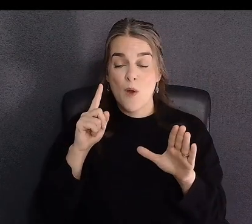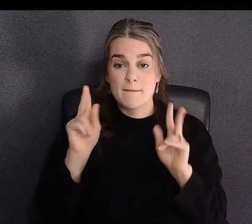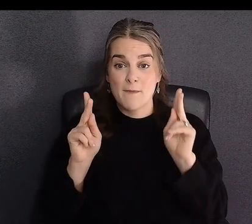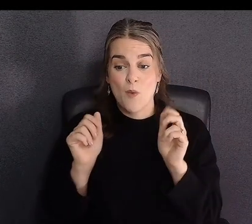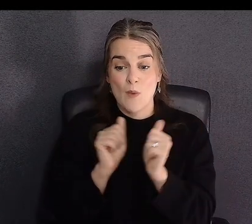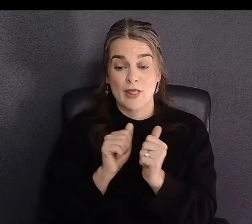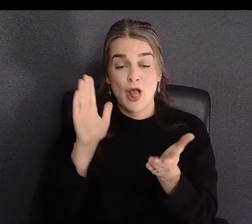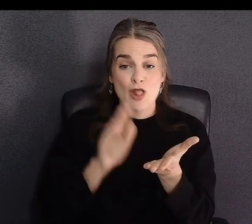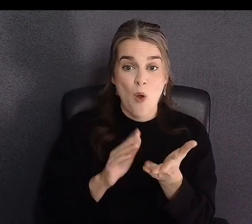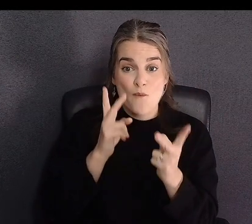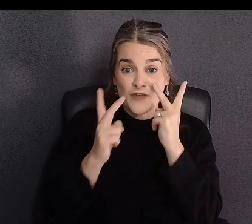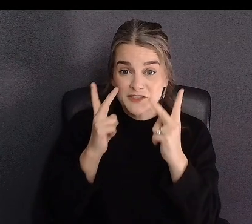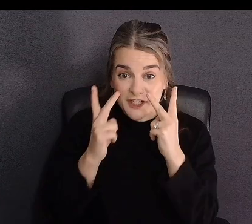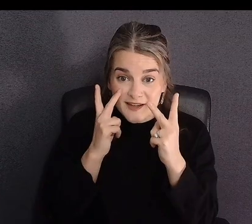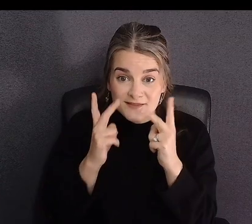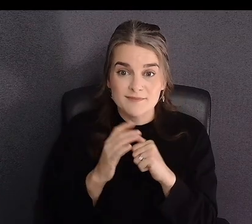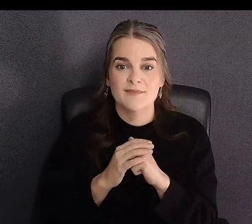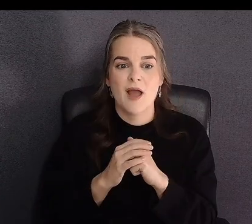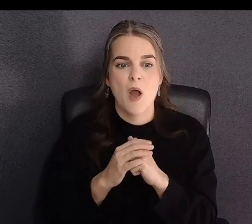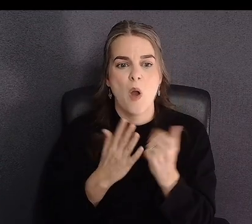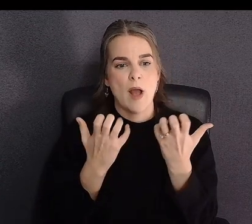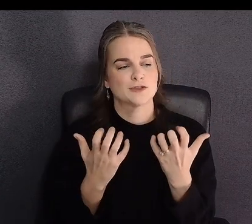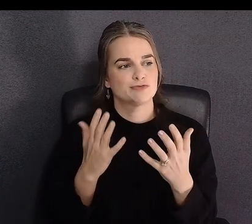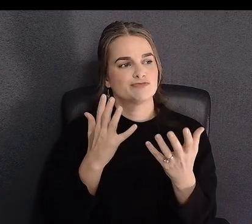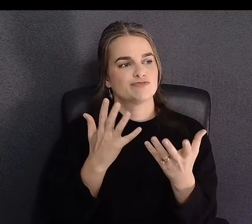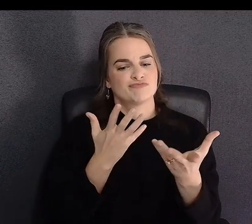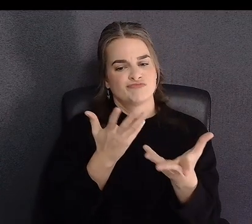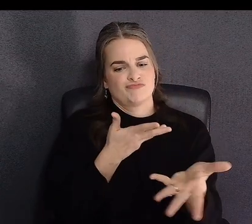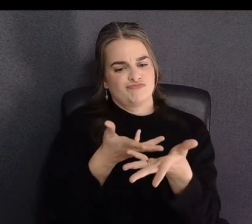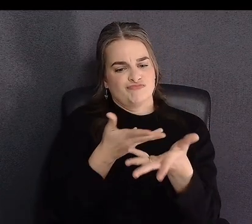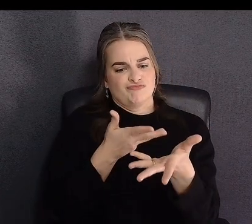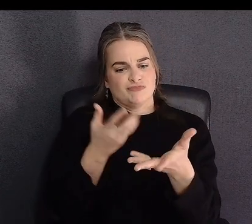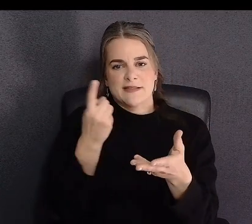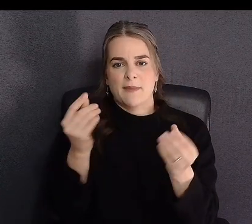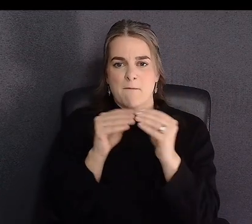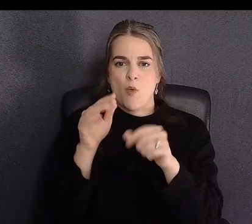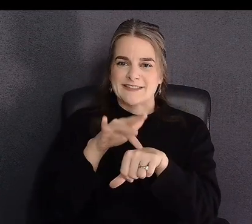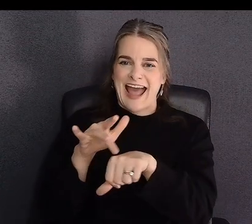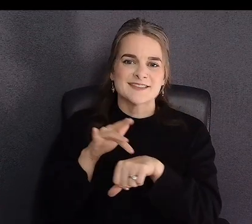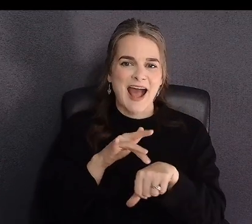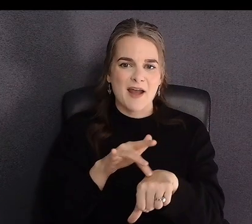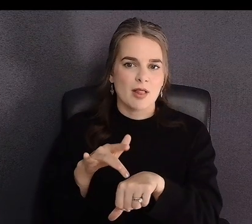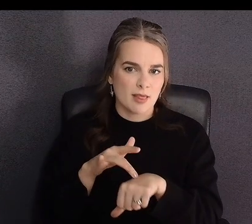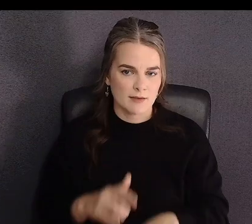that really are trying to engage in something much more tactile. What else?